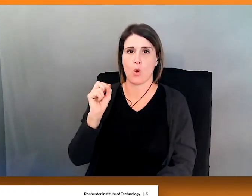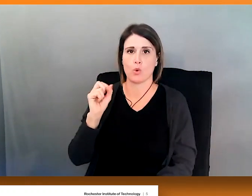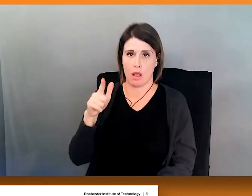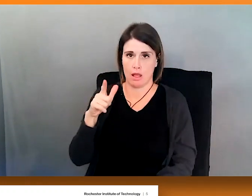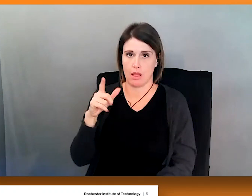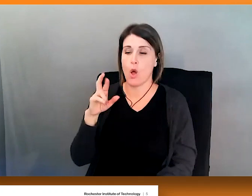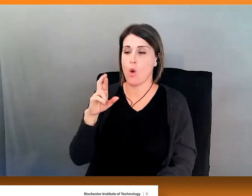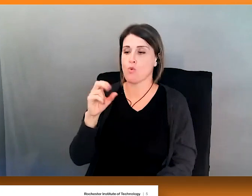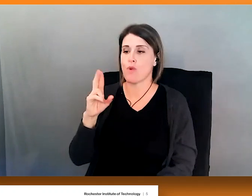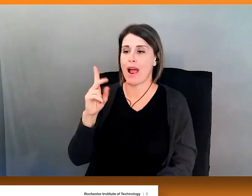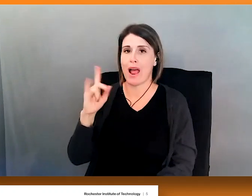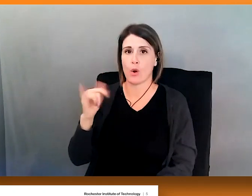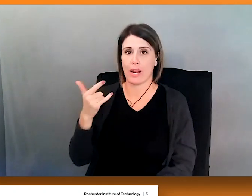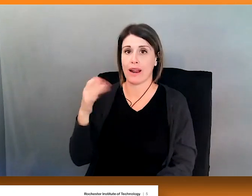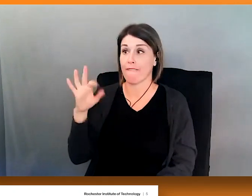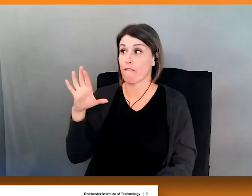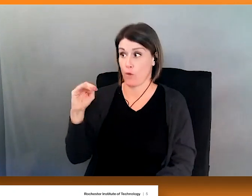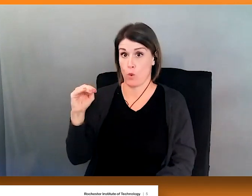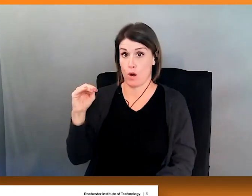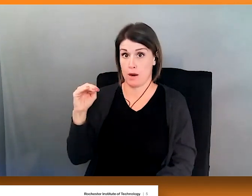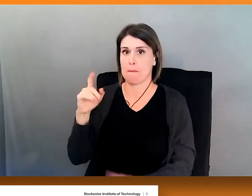and it requires a final budget.